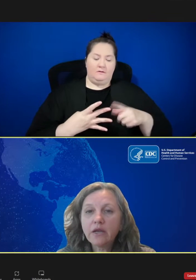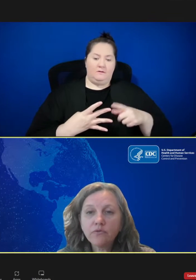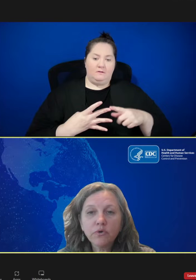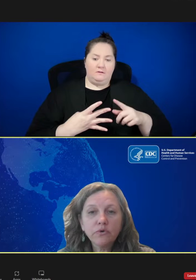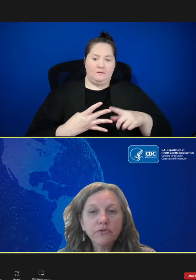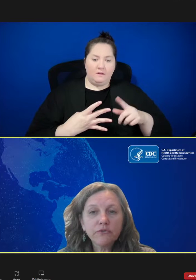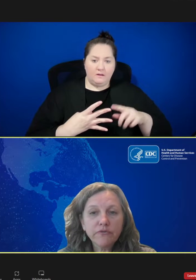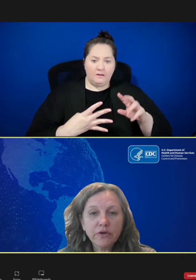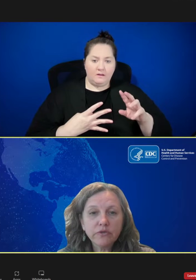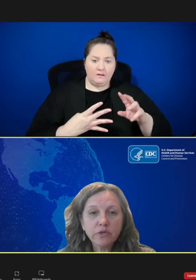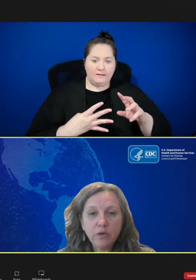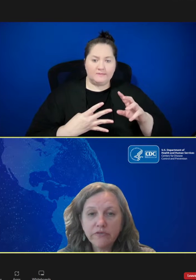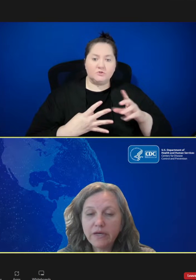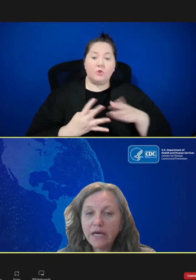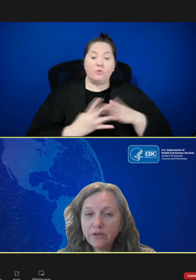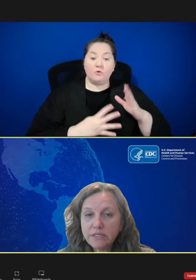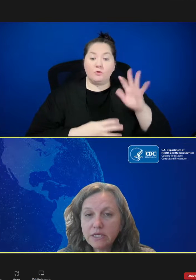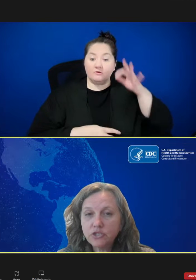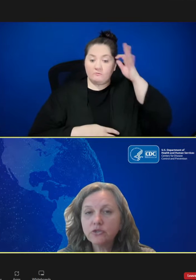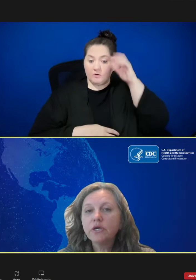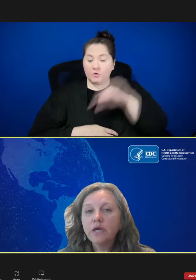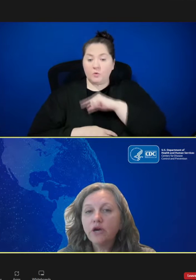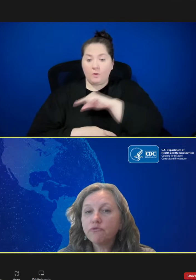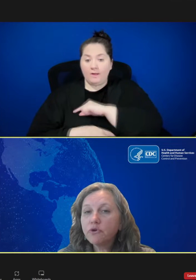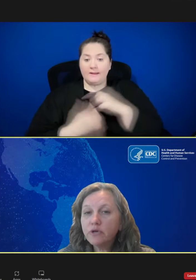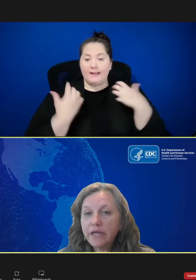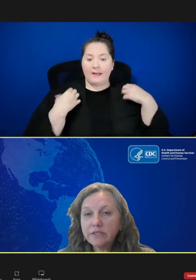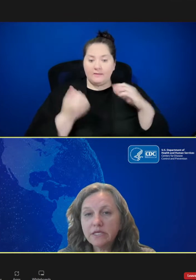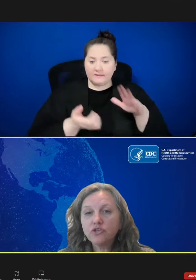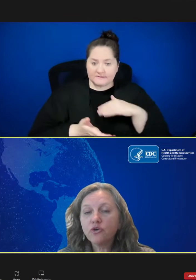enrolled through a federally qualified health center, a rural health center,